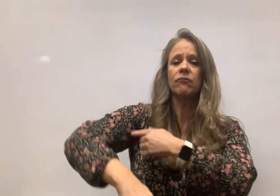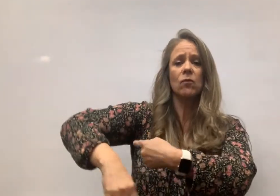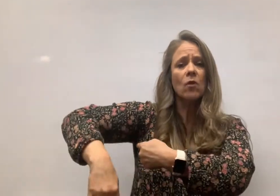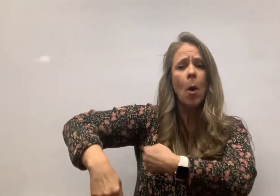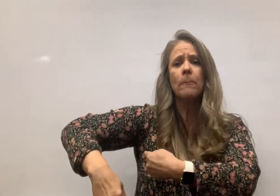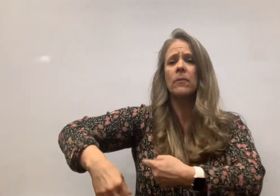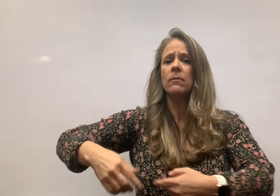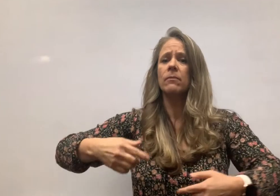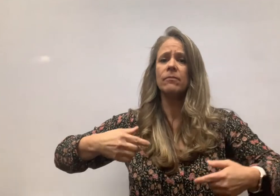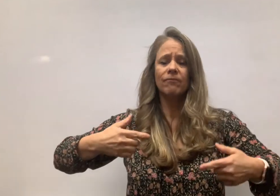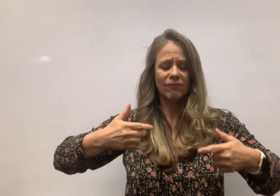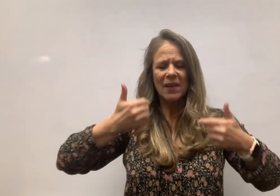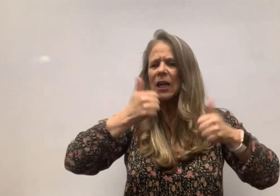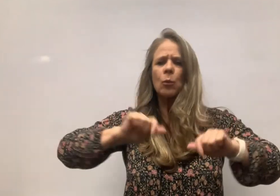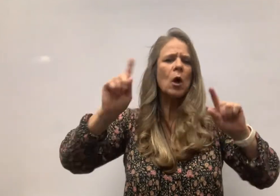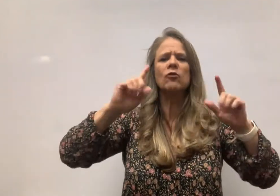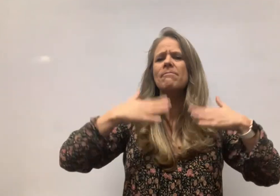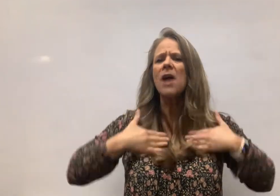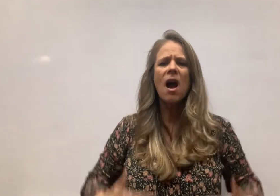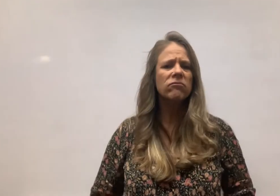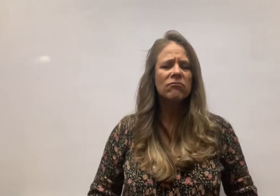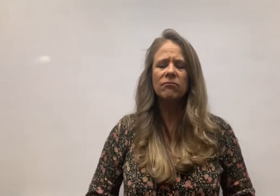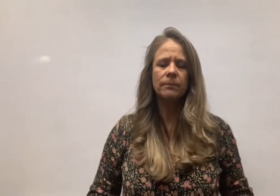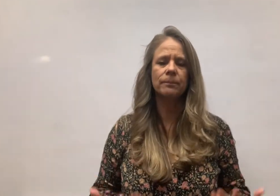such as arms and armpits.